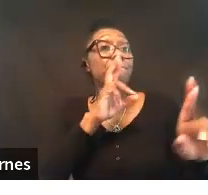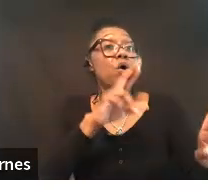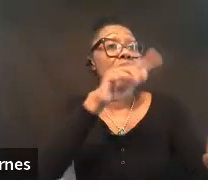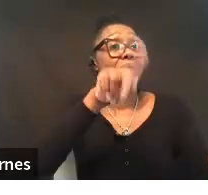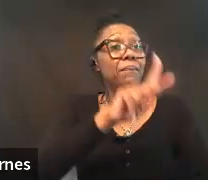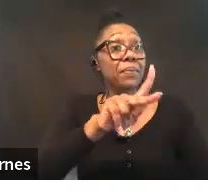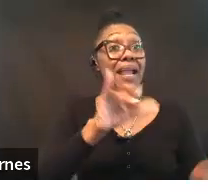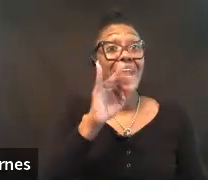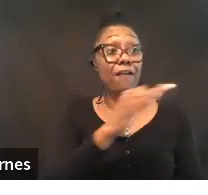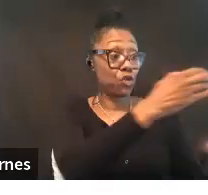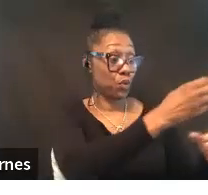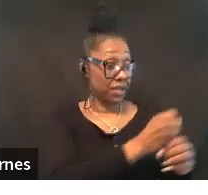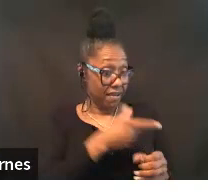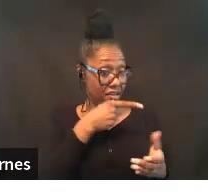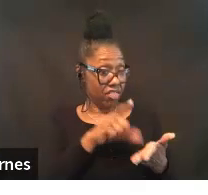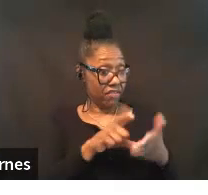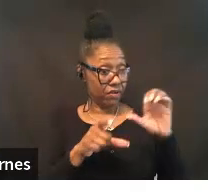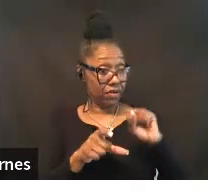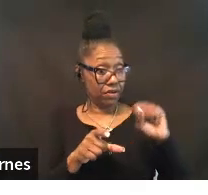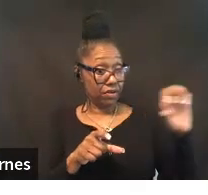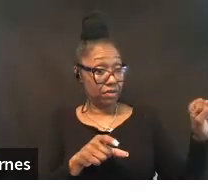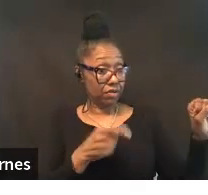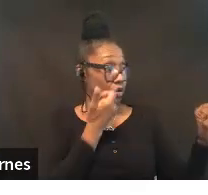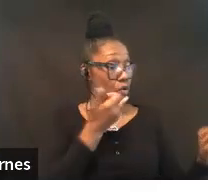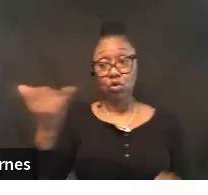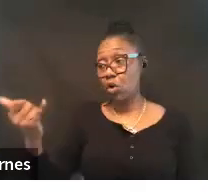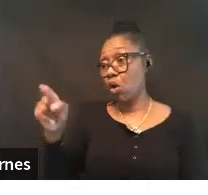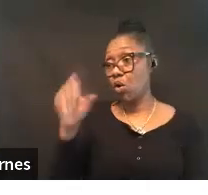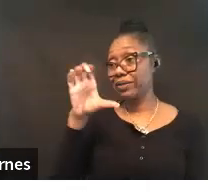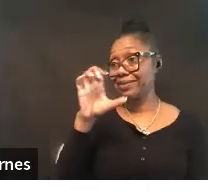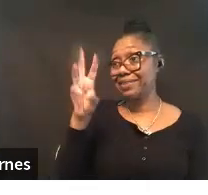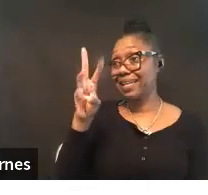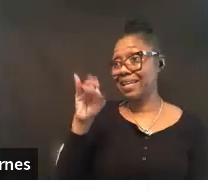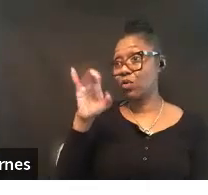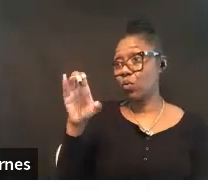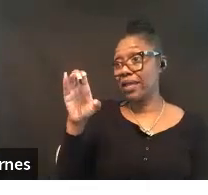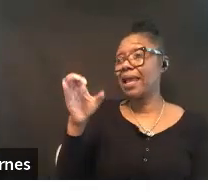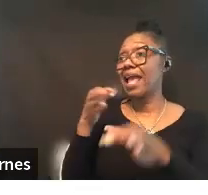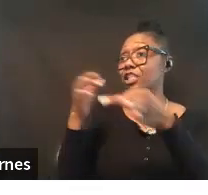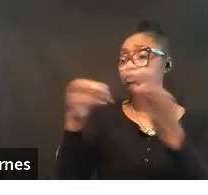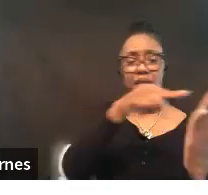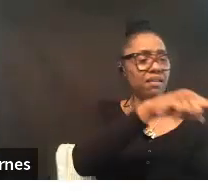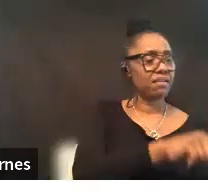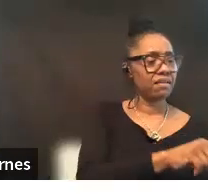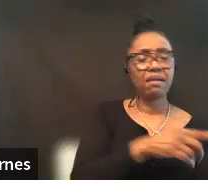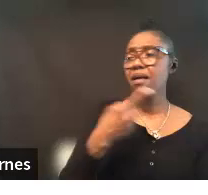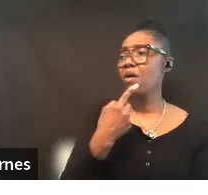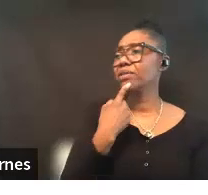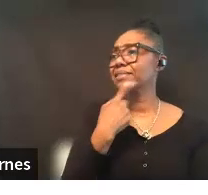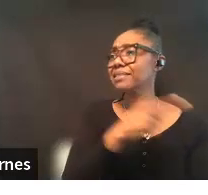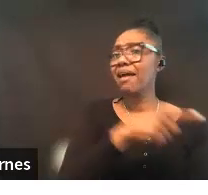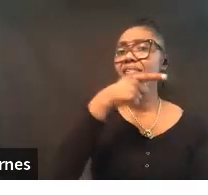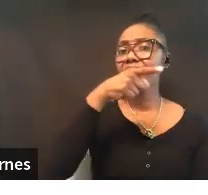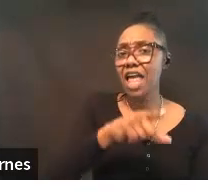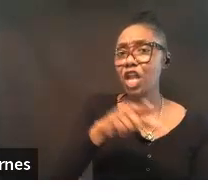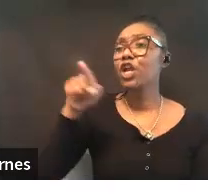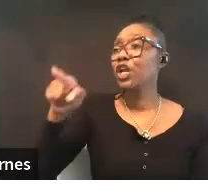S Security, call that and let us know what the letter says so that we can better help you in that process.